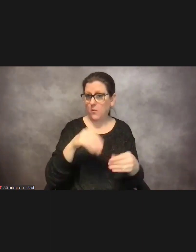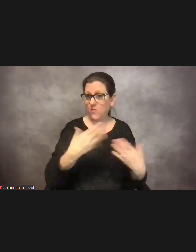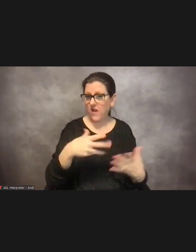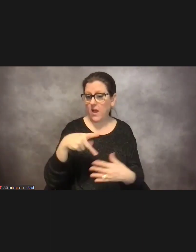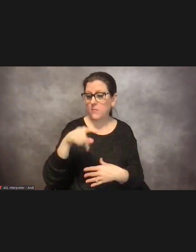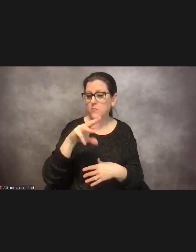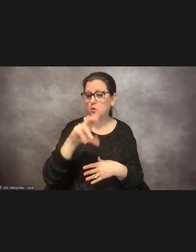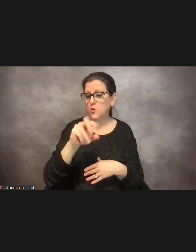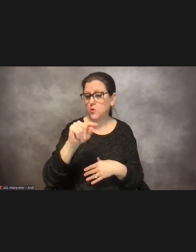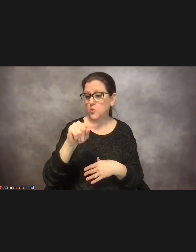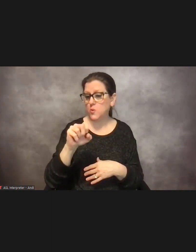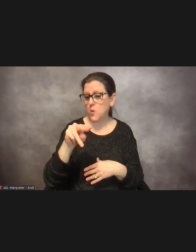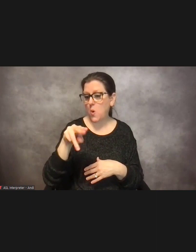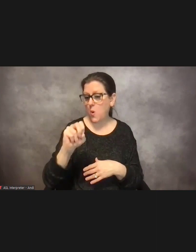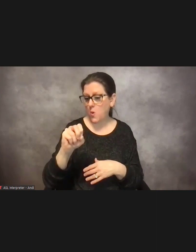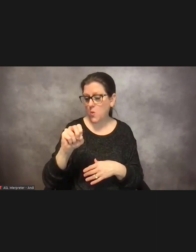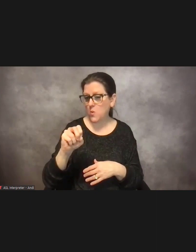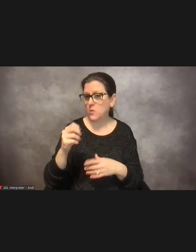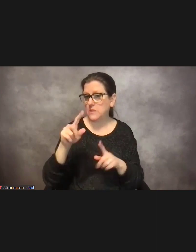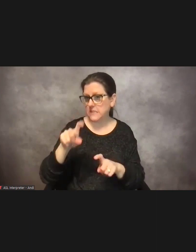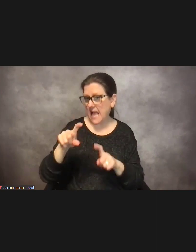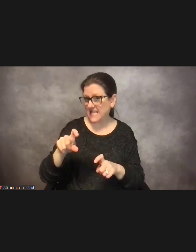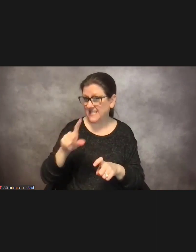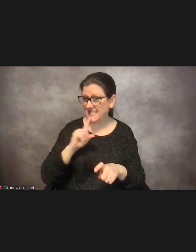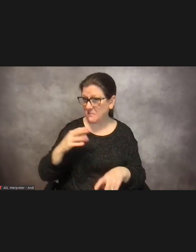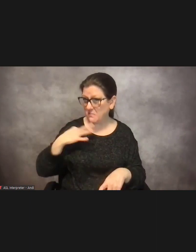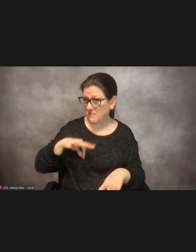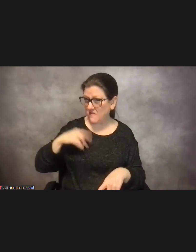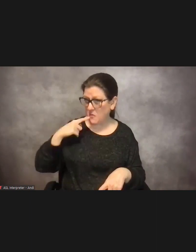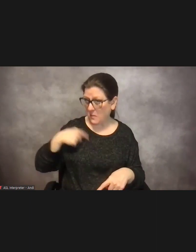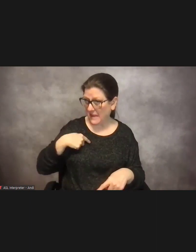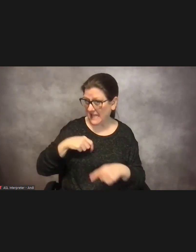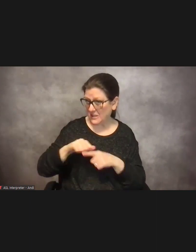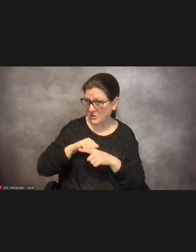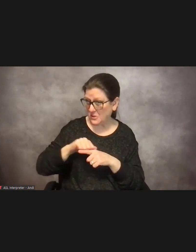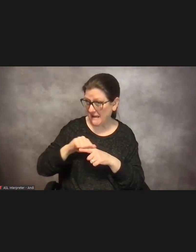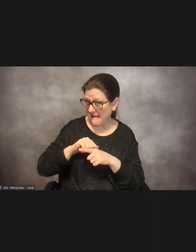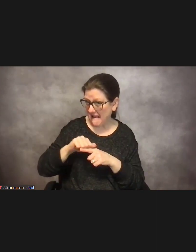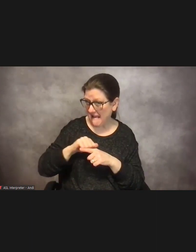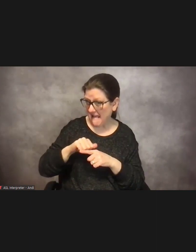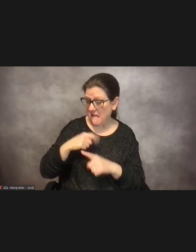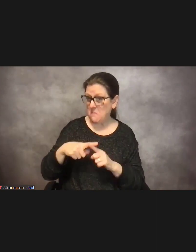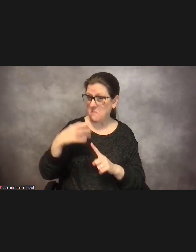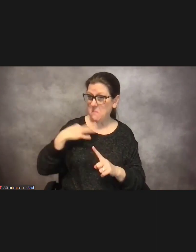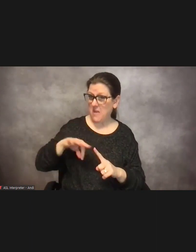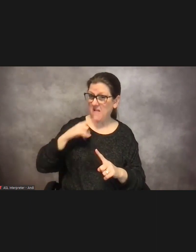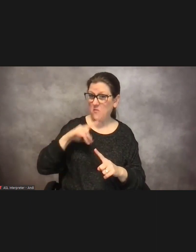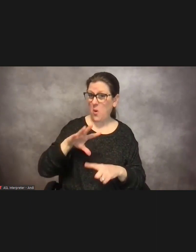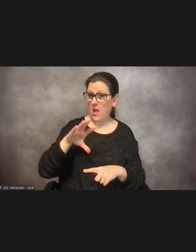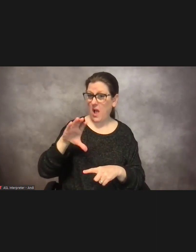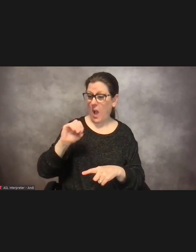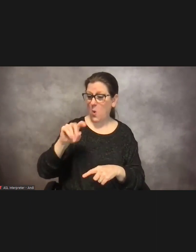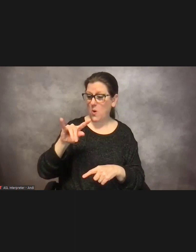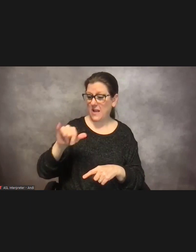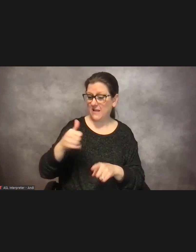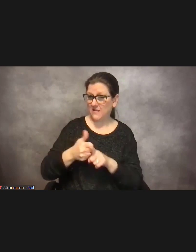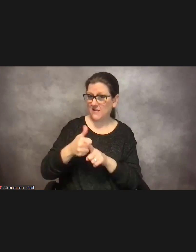Speech therapists and nurses usually conduct the pure tone screenings. Would it be beneficial for me to be trained, and would it be